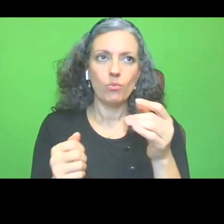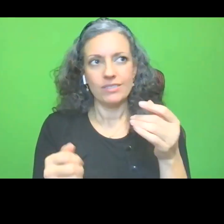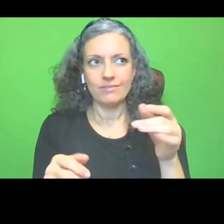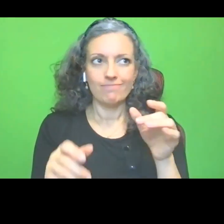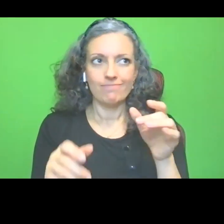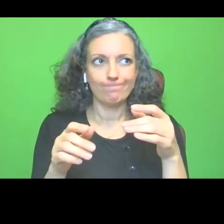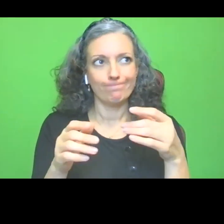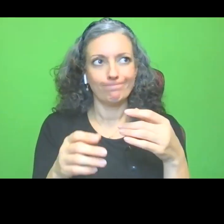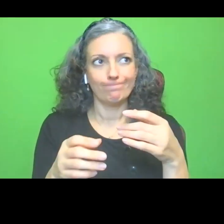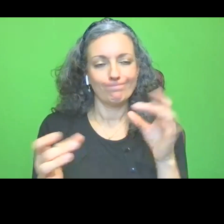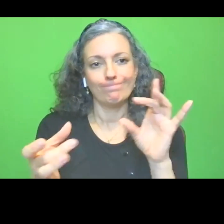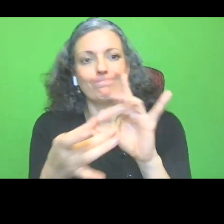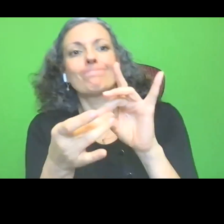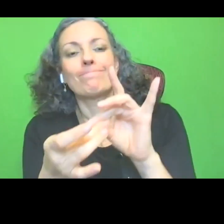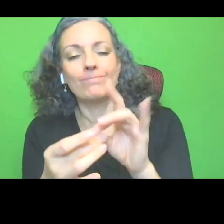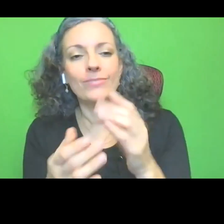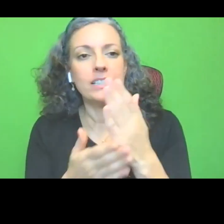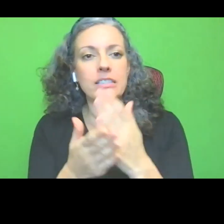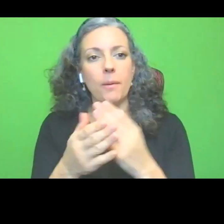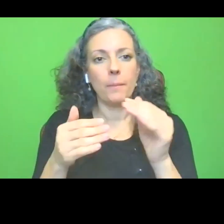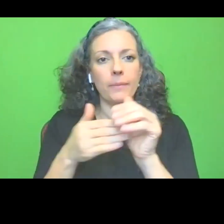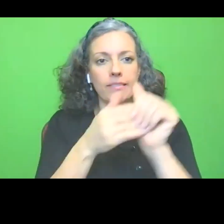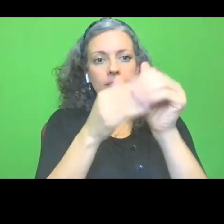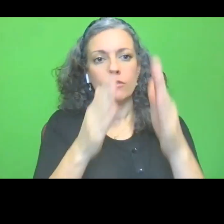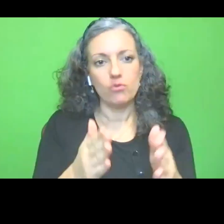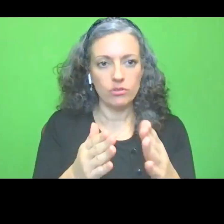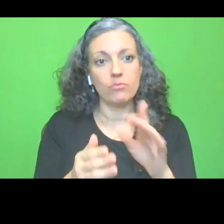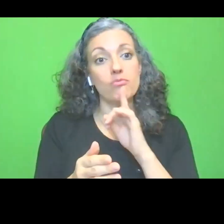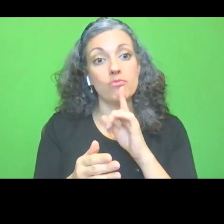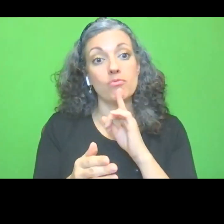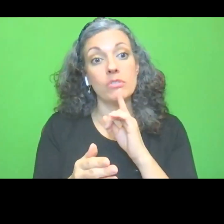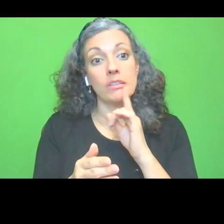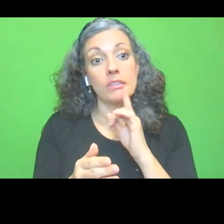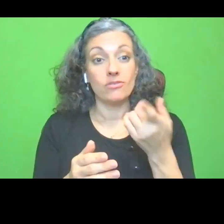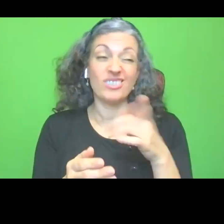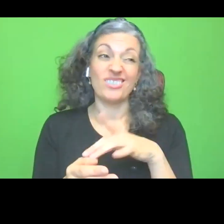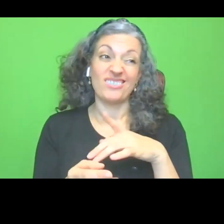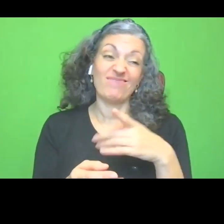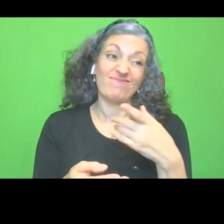For some in leadership, the big thing will really just be risk management and compliance.